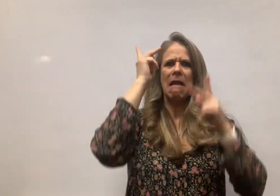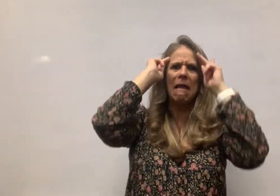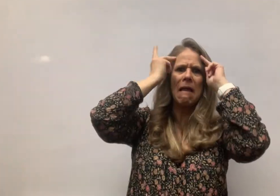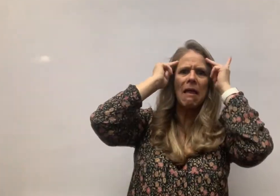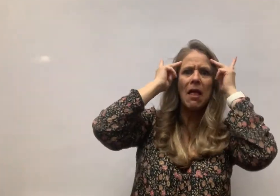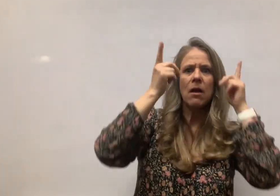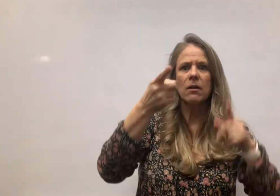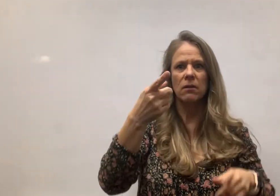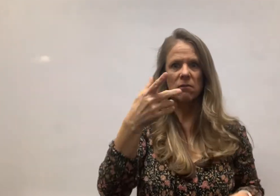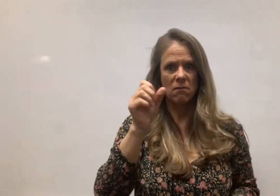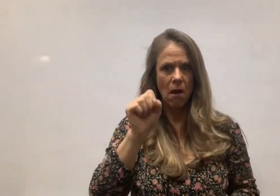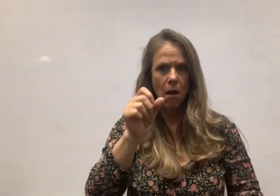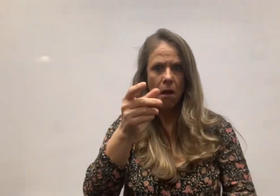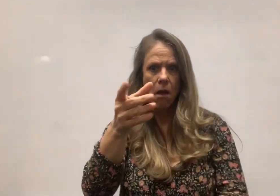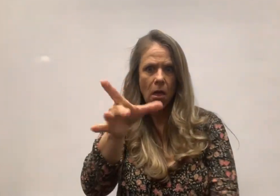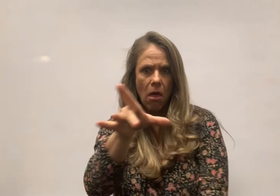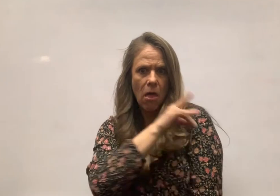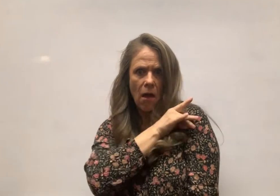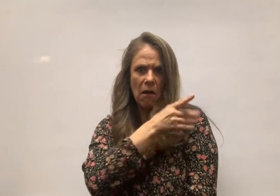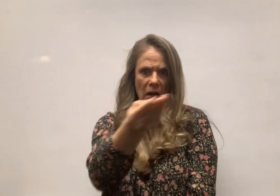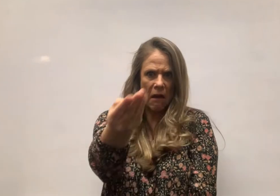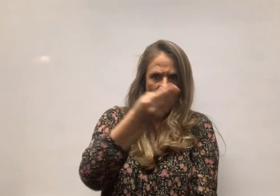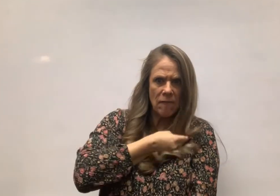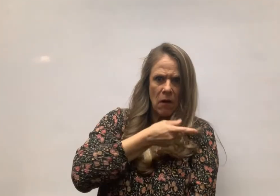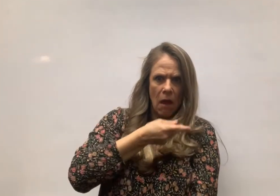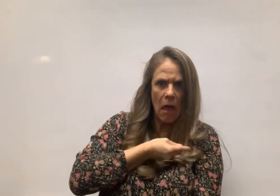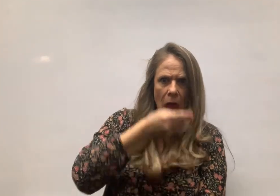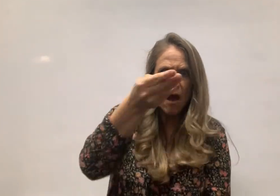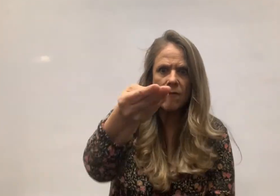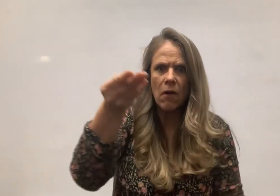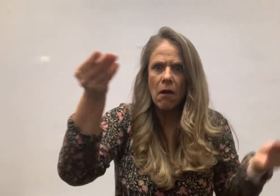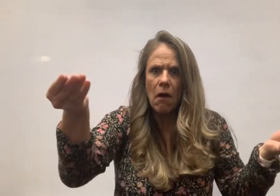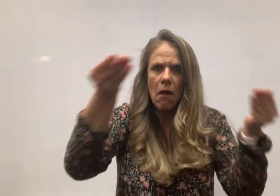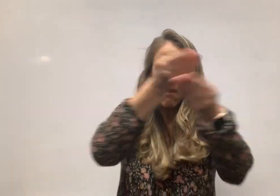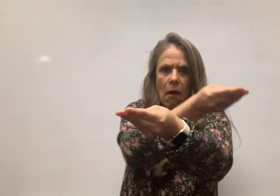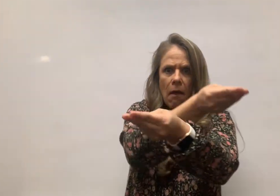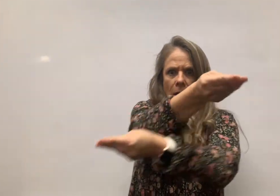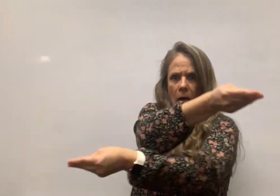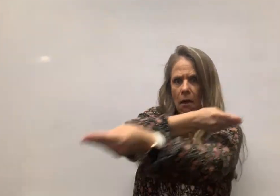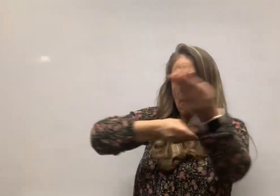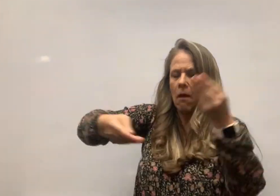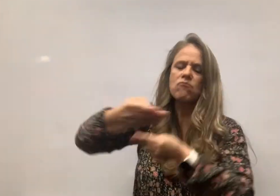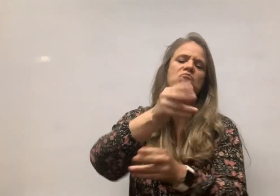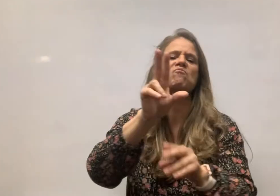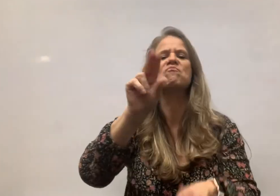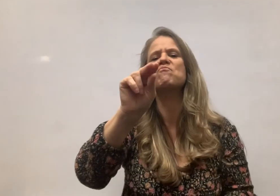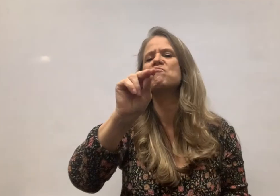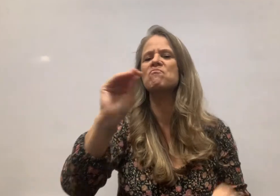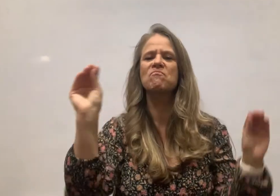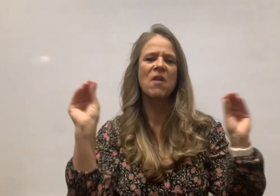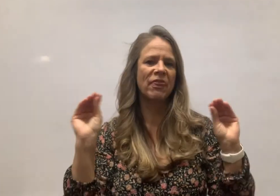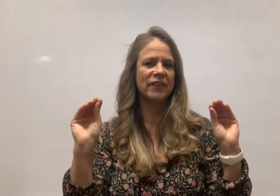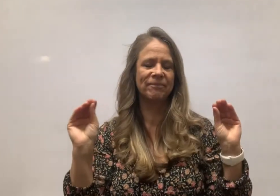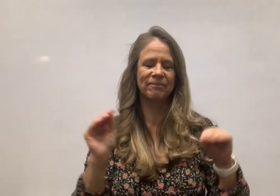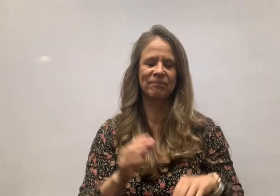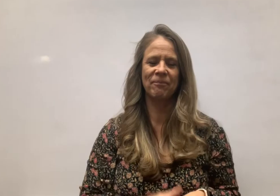Being paranoid about generations spreading, trading disease- that is not contagious.